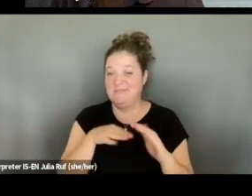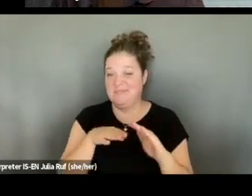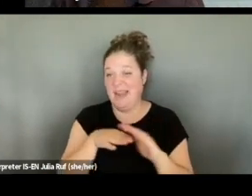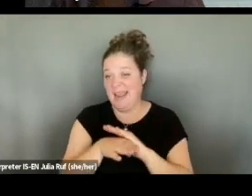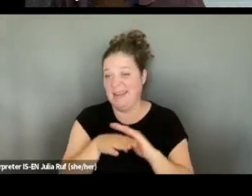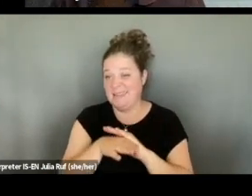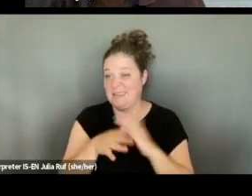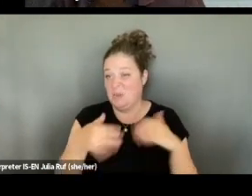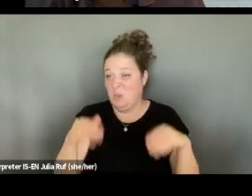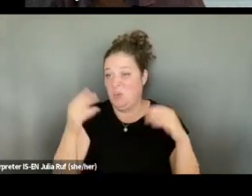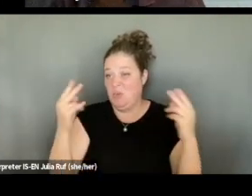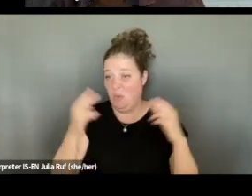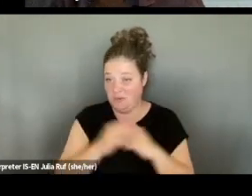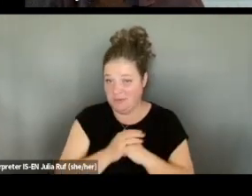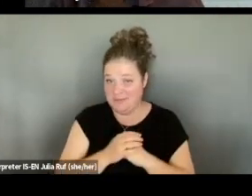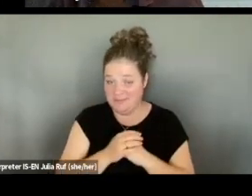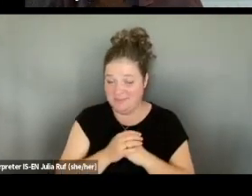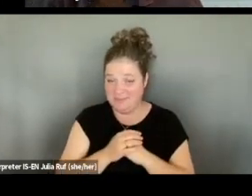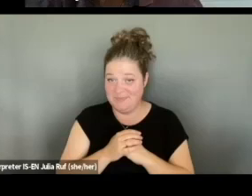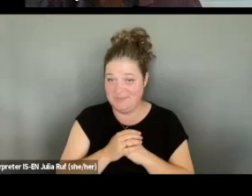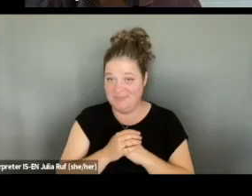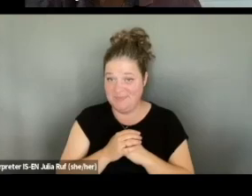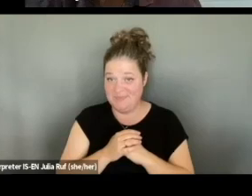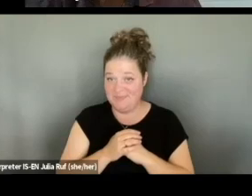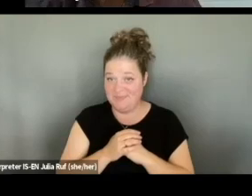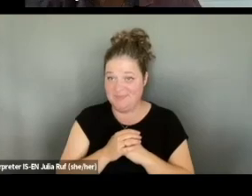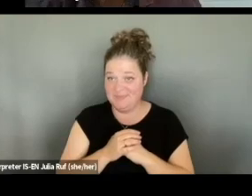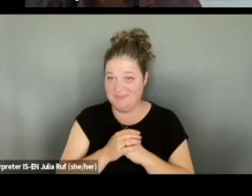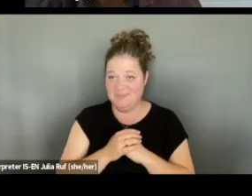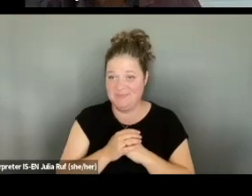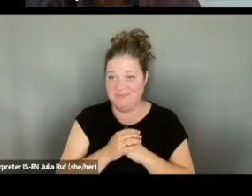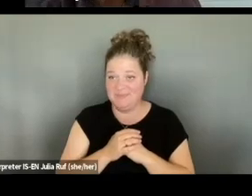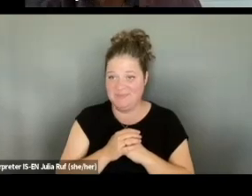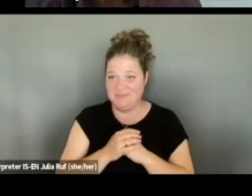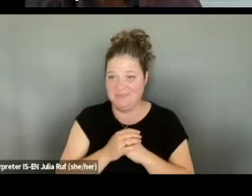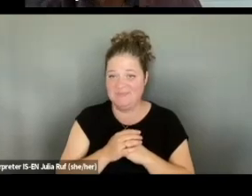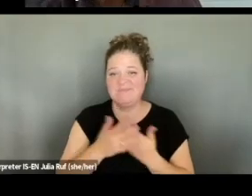the accessibility statement, but it's a very good practice to actually